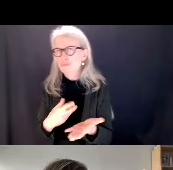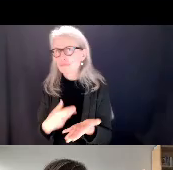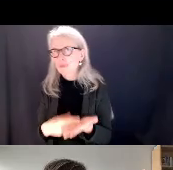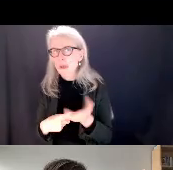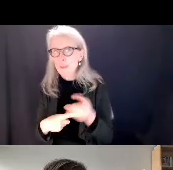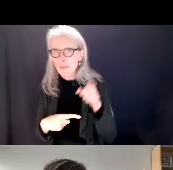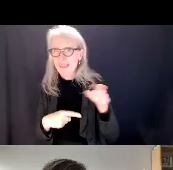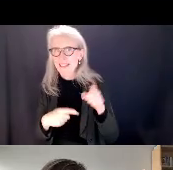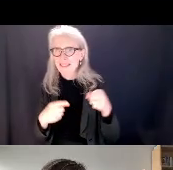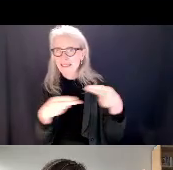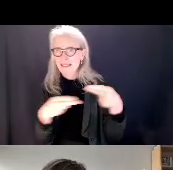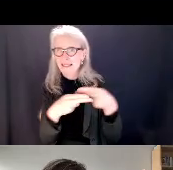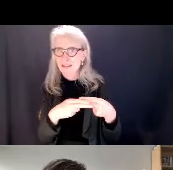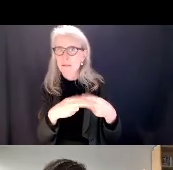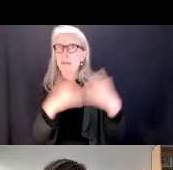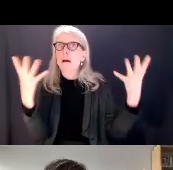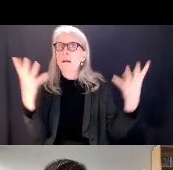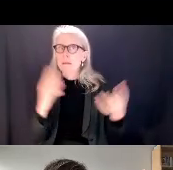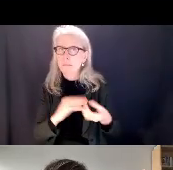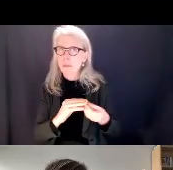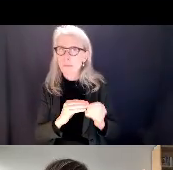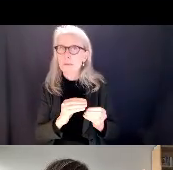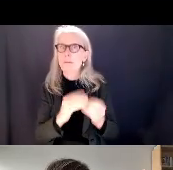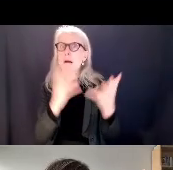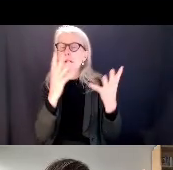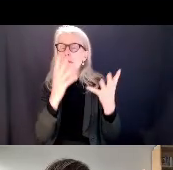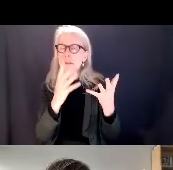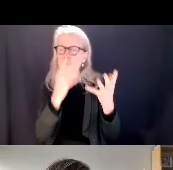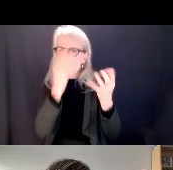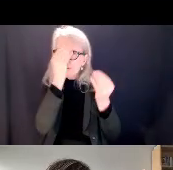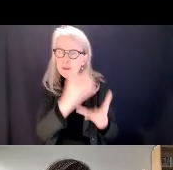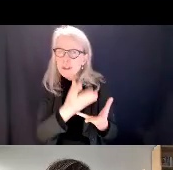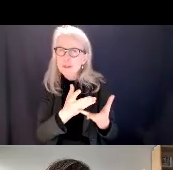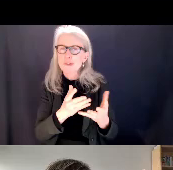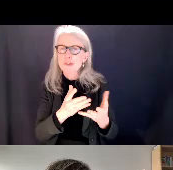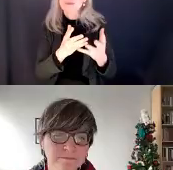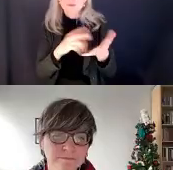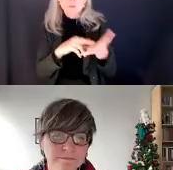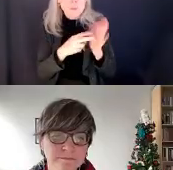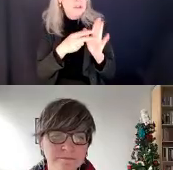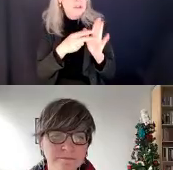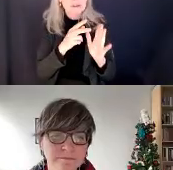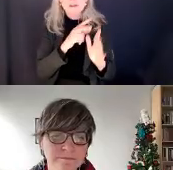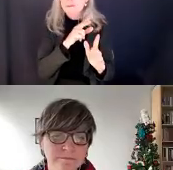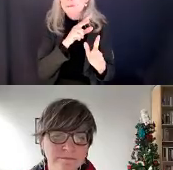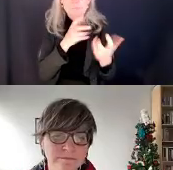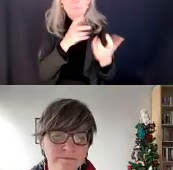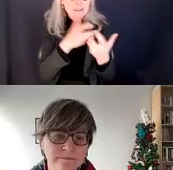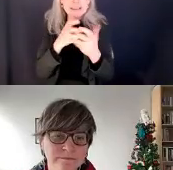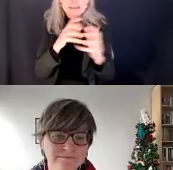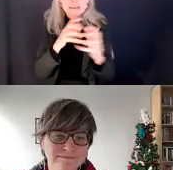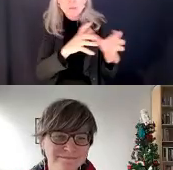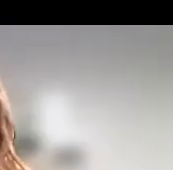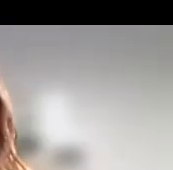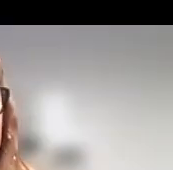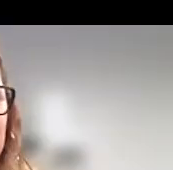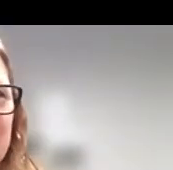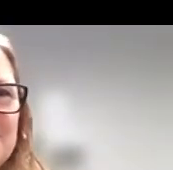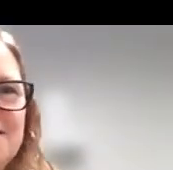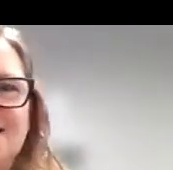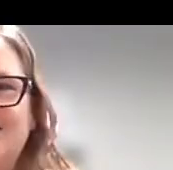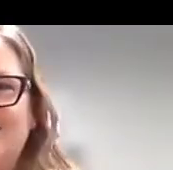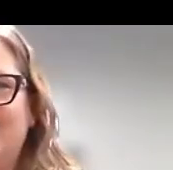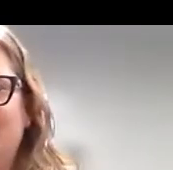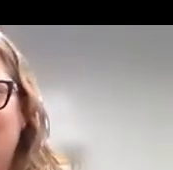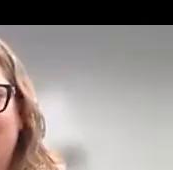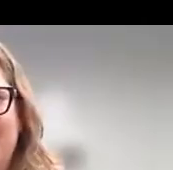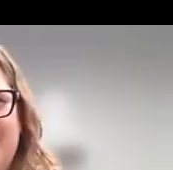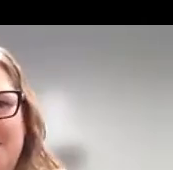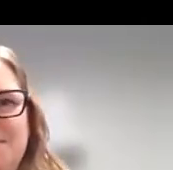lot to unpack here. Um and we're we're still just working through it. So, thank you. Thank you, Dr.